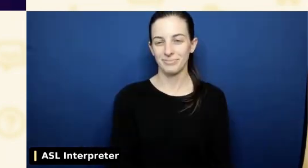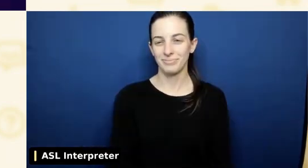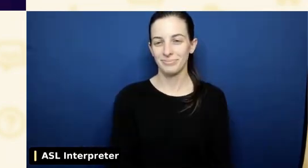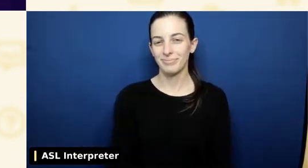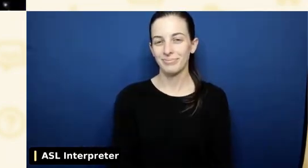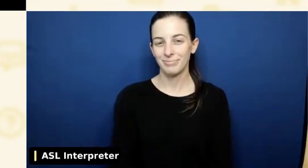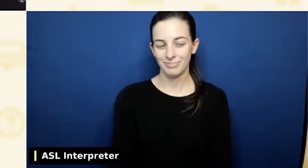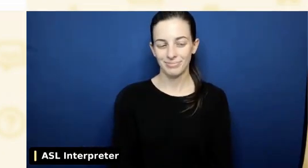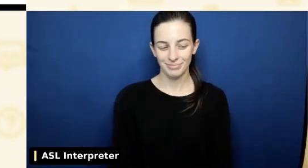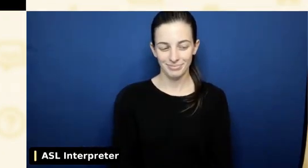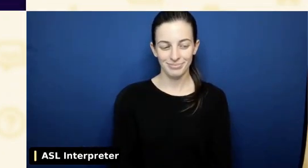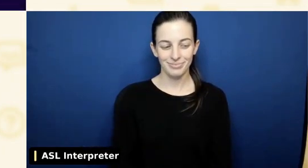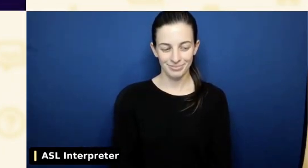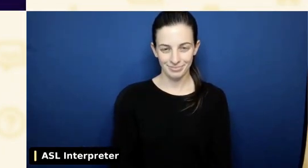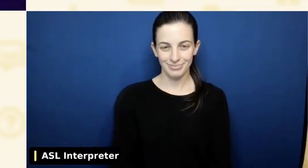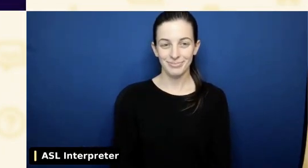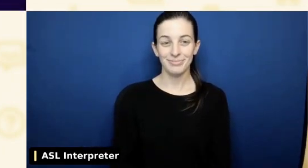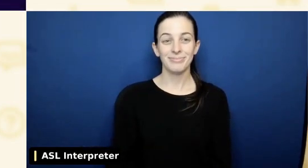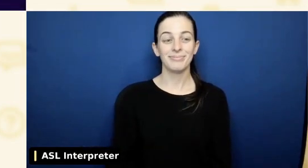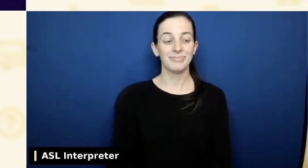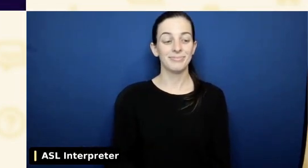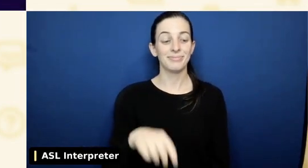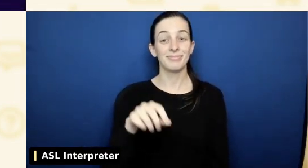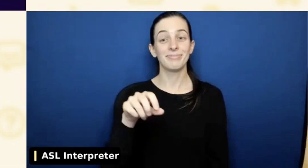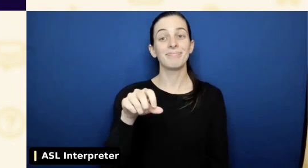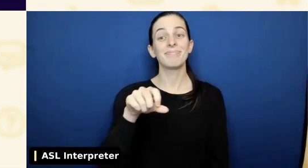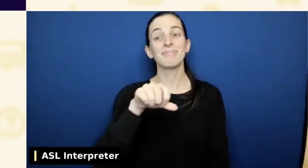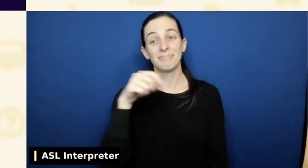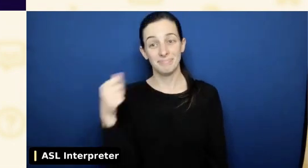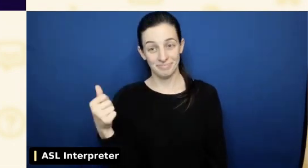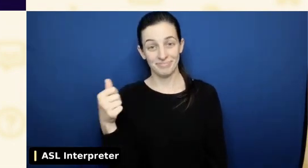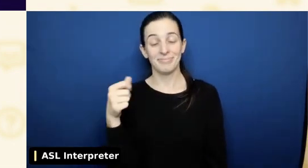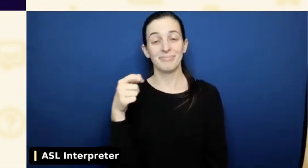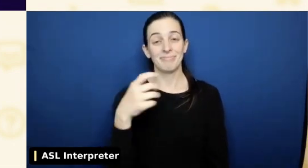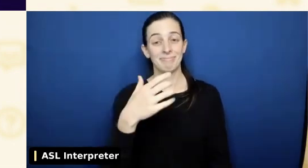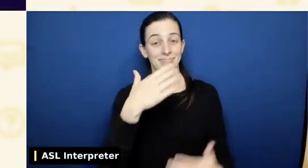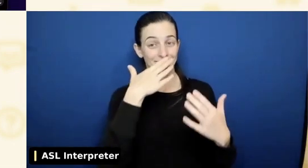Thank you to Gravity forms for being the platinum sponsor or to WordPress Accessibility Day.